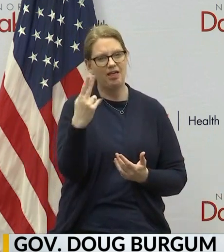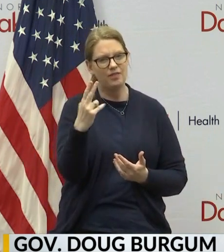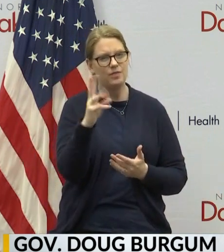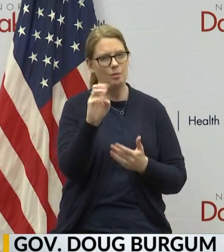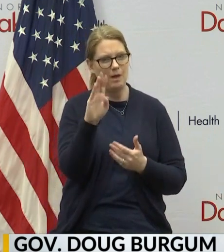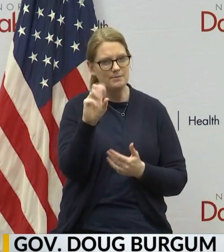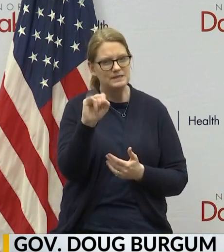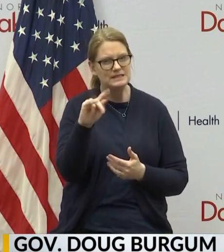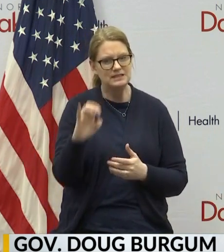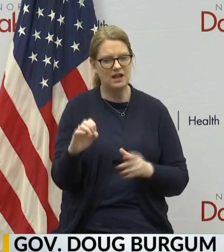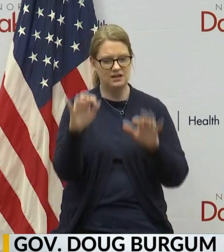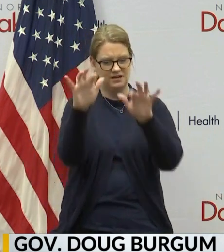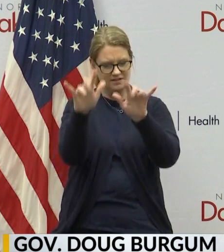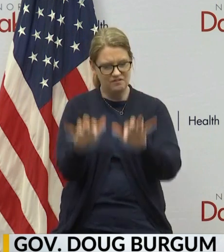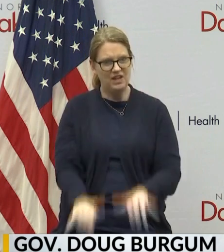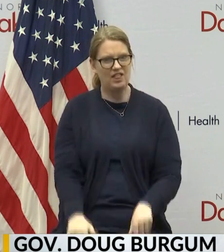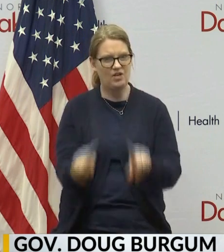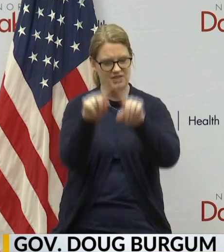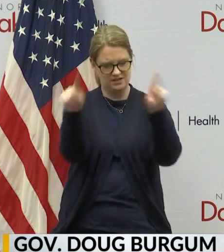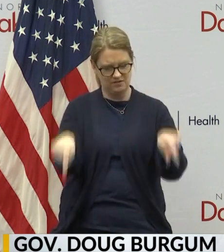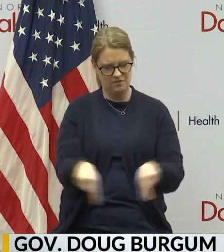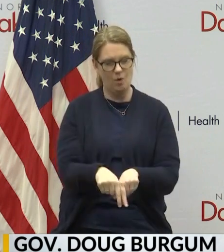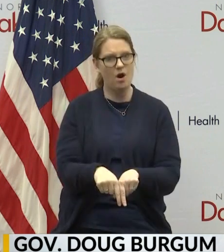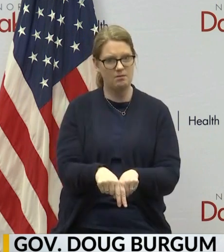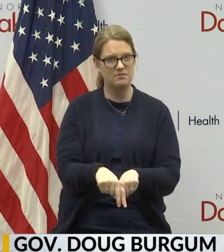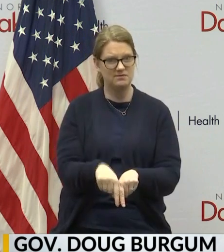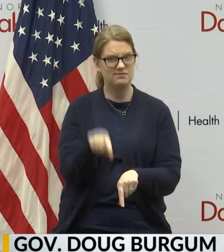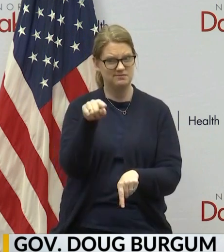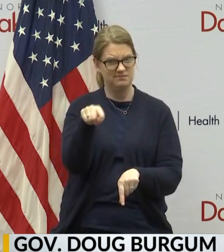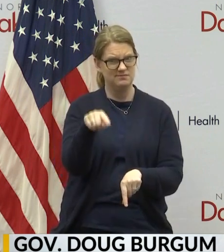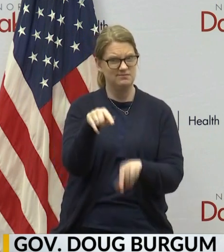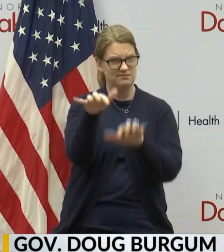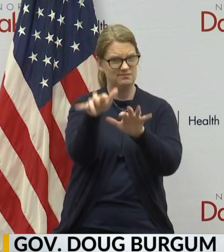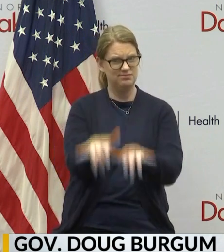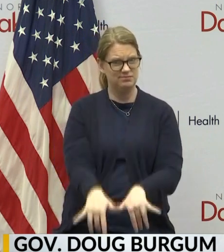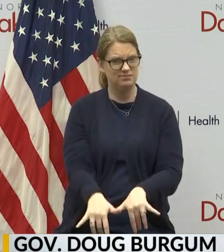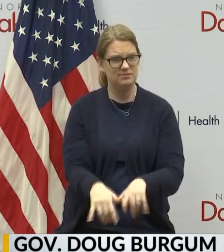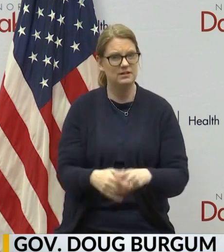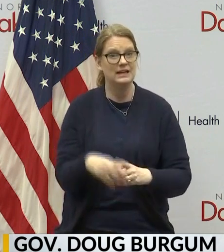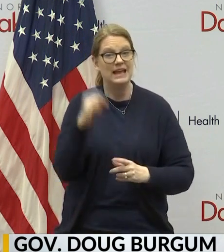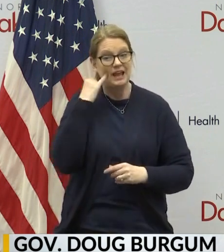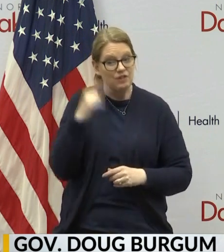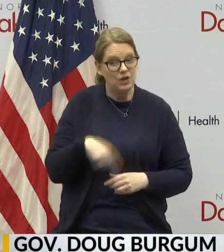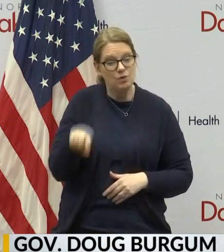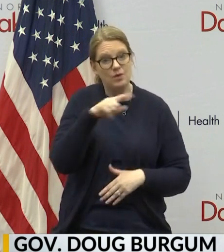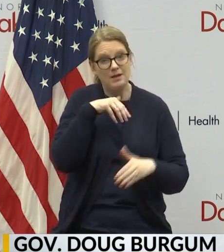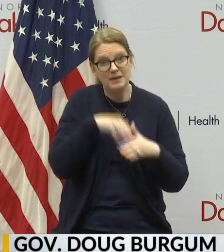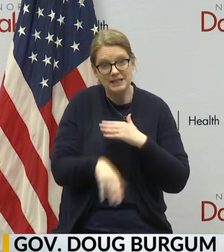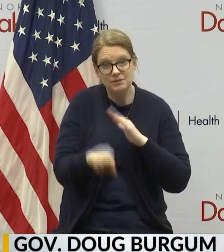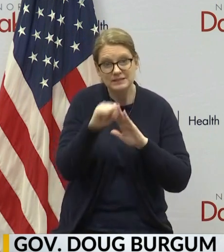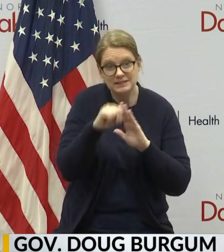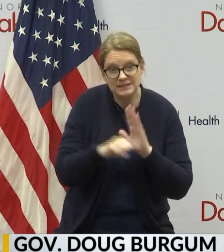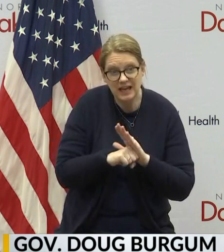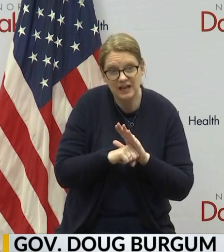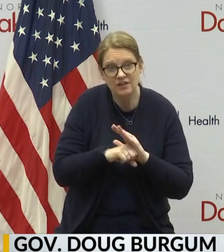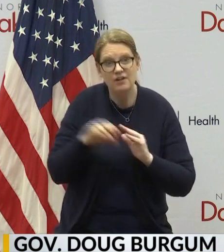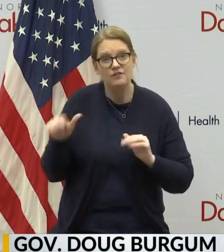FILL OUT THE TRAVEL SURVEY ONLINE ON THE NORTH DAKOTA WEB SITE AND YOU'LL RECEIVE